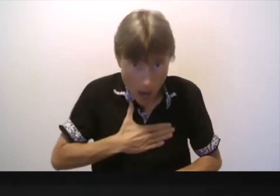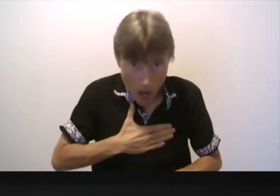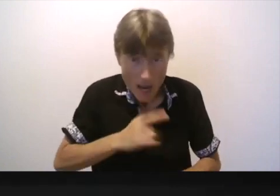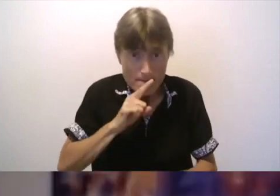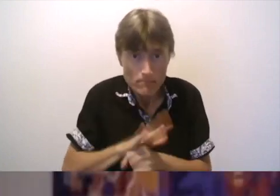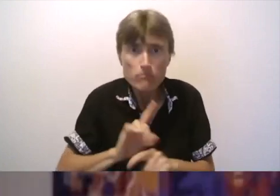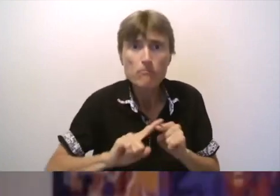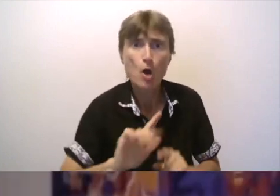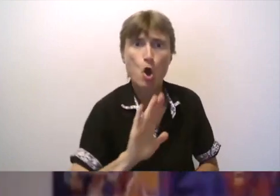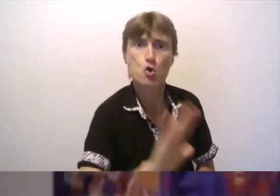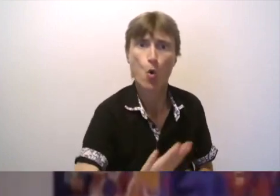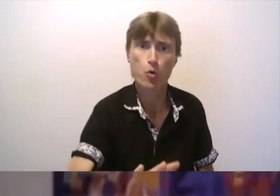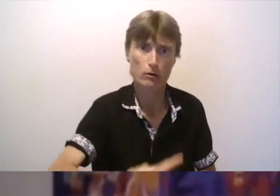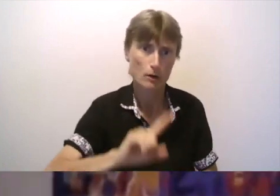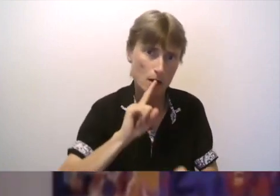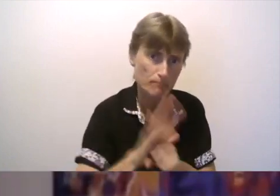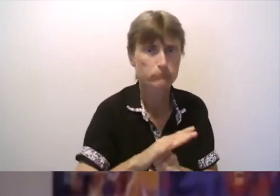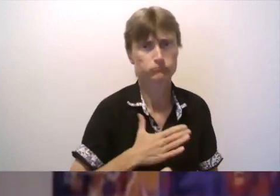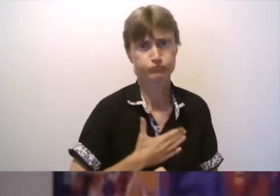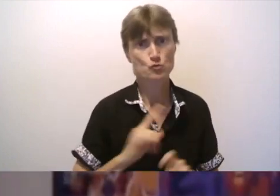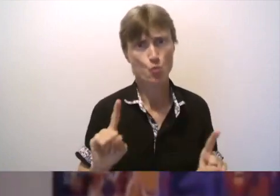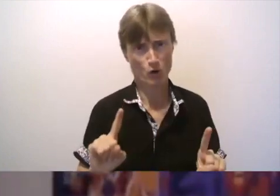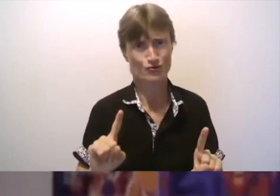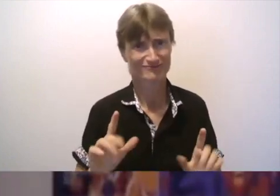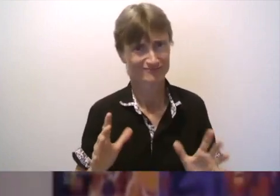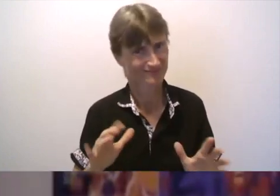thank you patty um so what i'm going to do is i'd like to just quickly